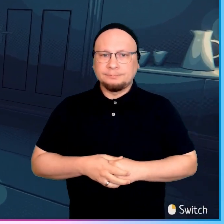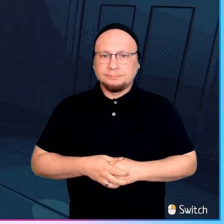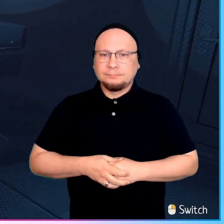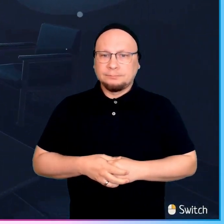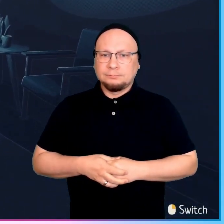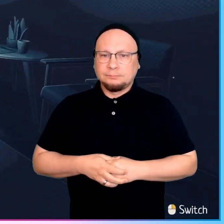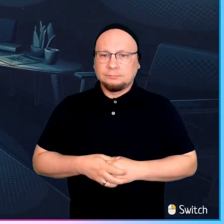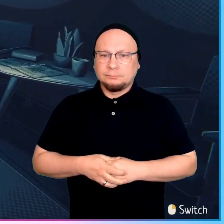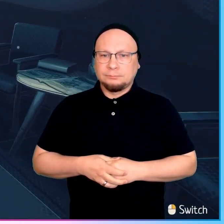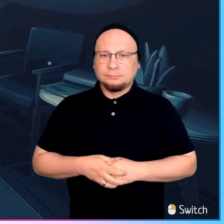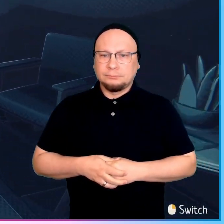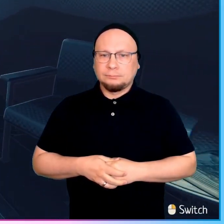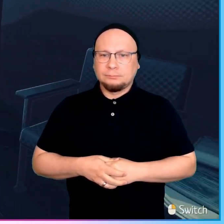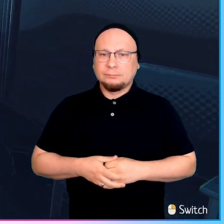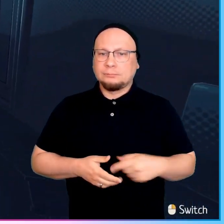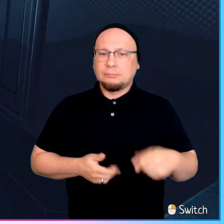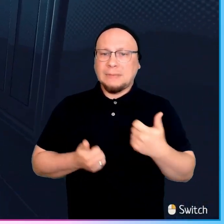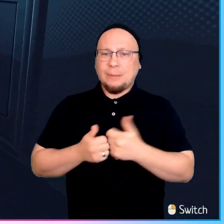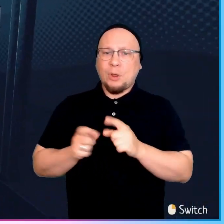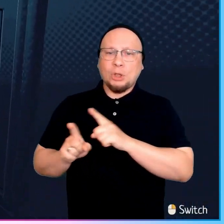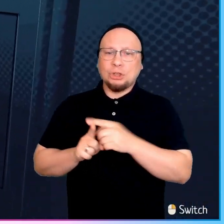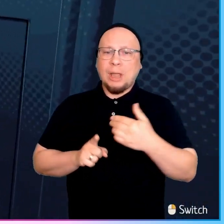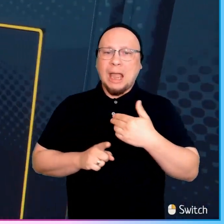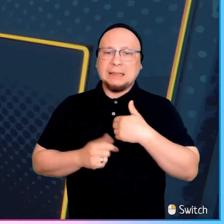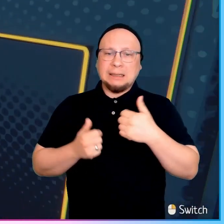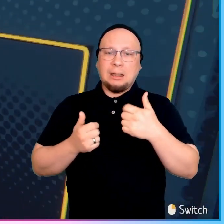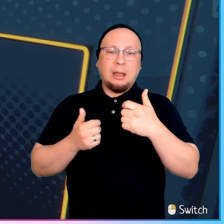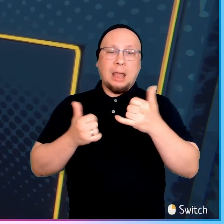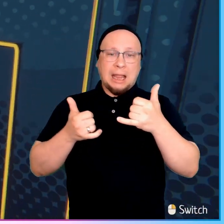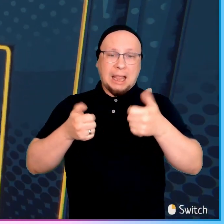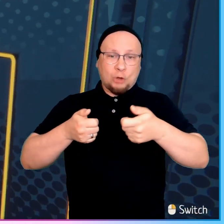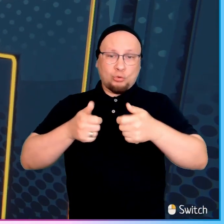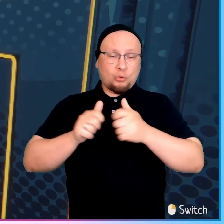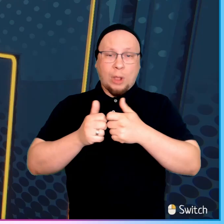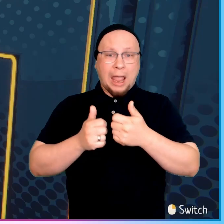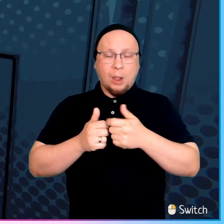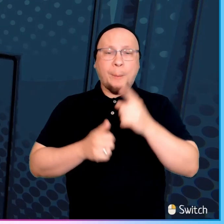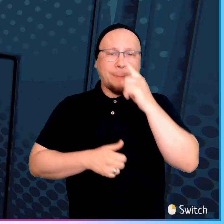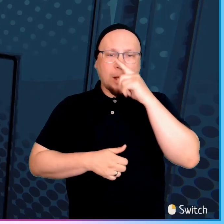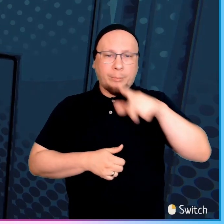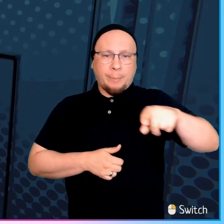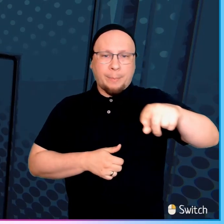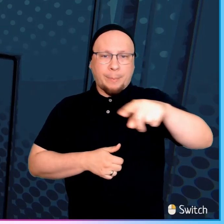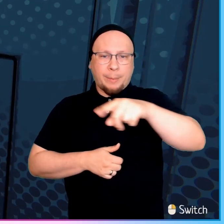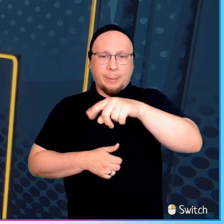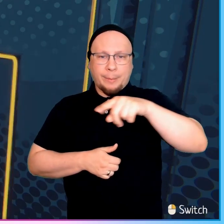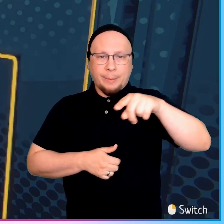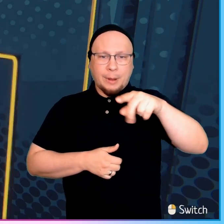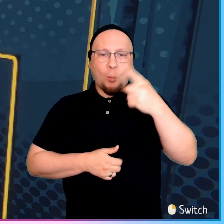The Darkest Files also features mouse only gameplay. This allows players to play the game just by clicking with one hand,